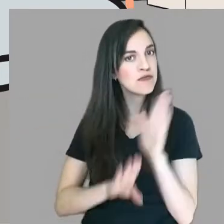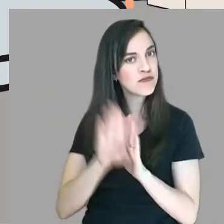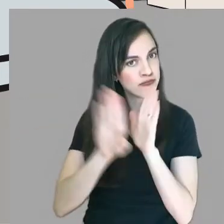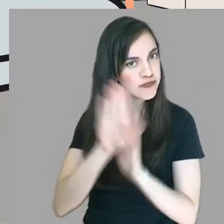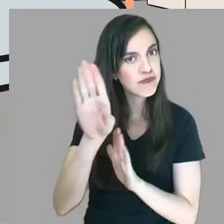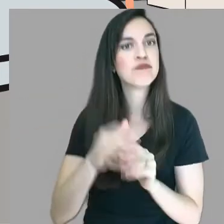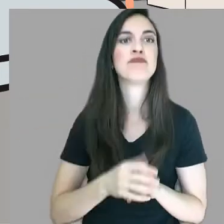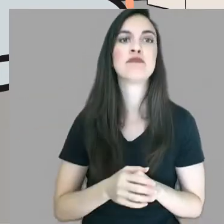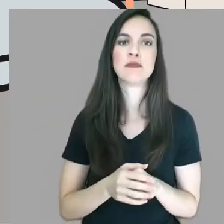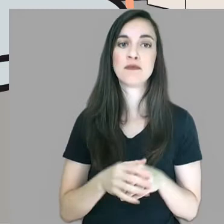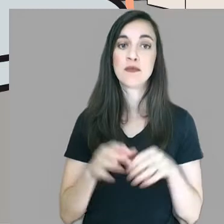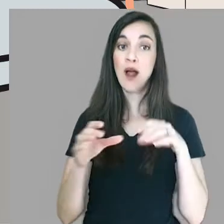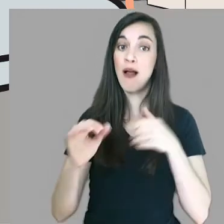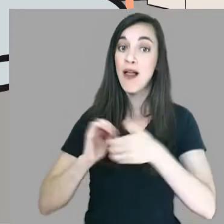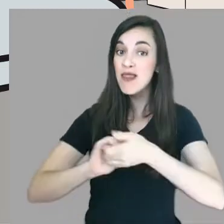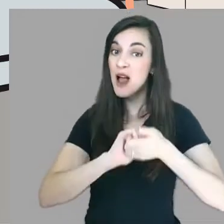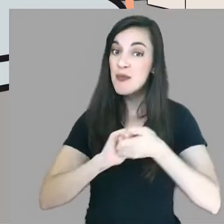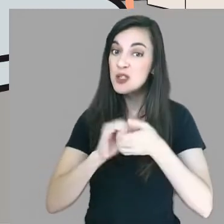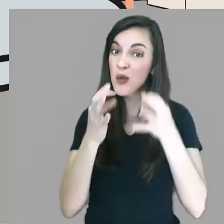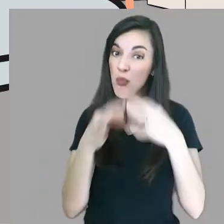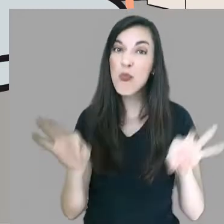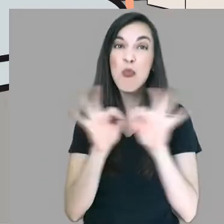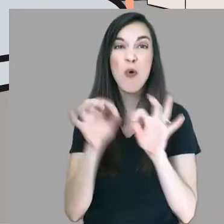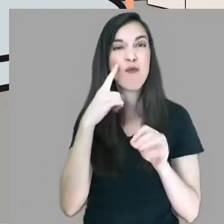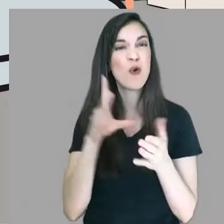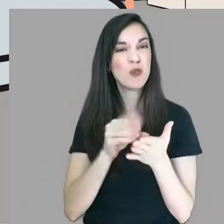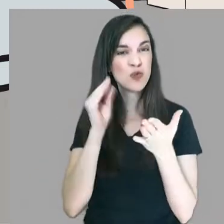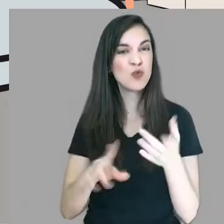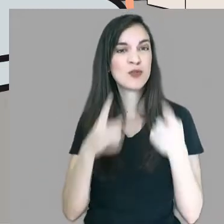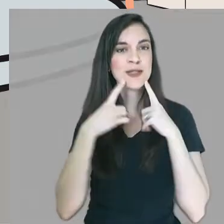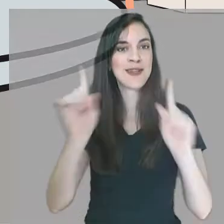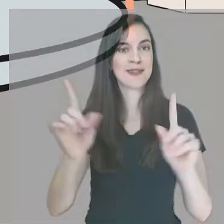Collaboration with goals and interventions is crucial for student success.